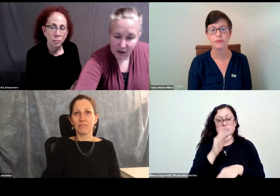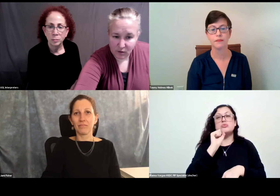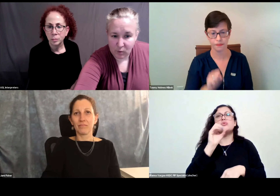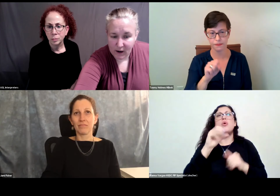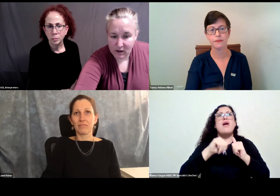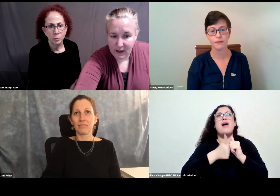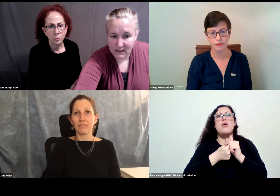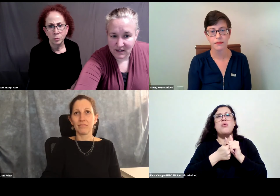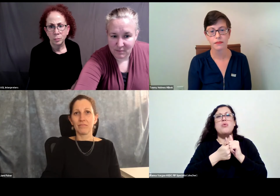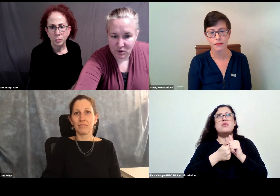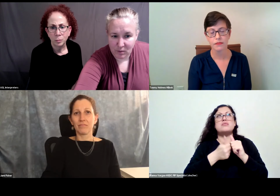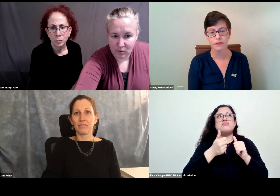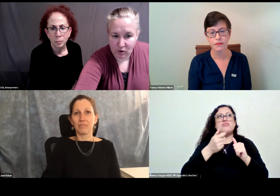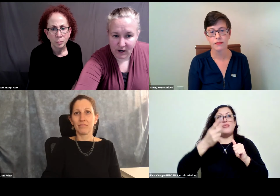required that death mentor Program.